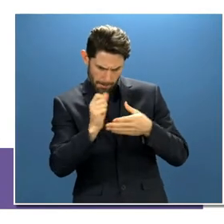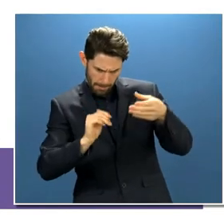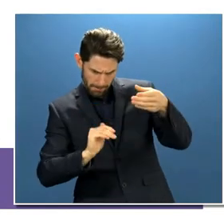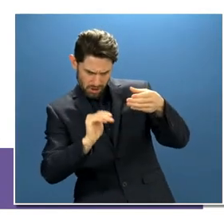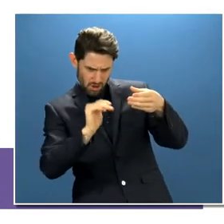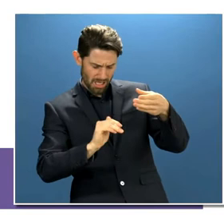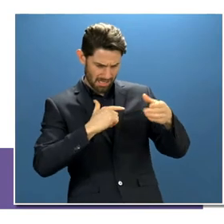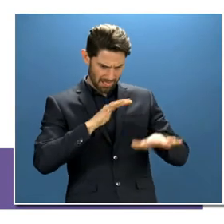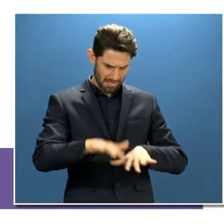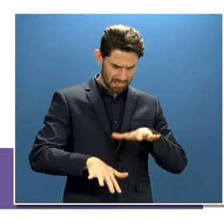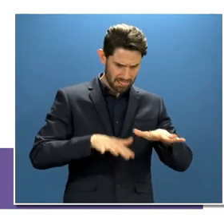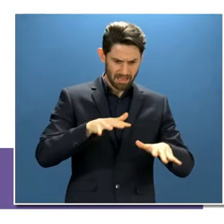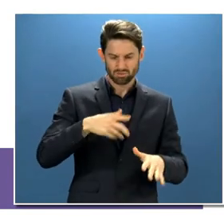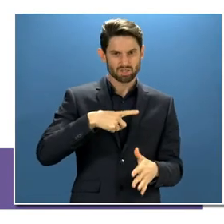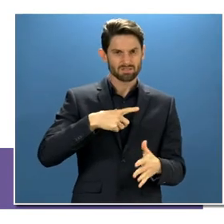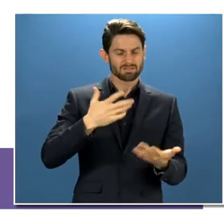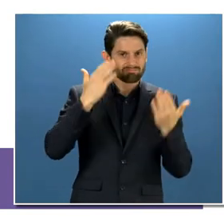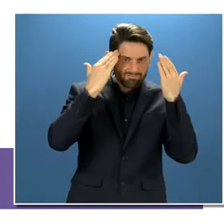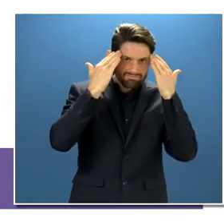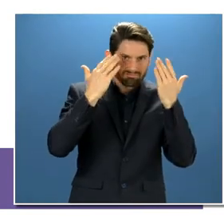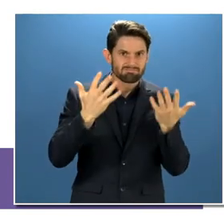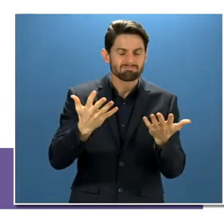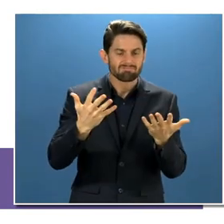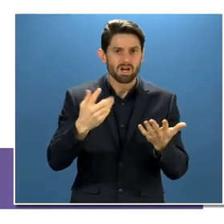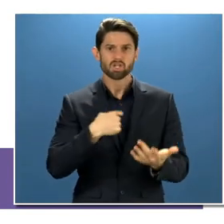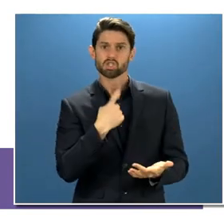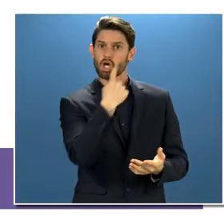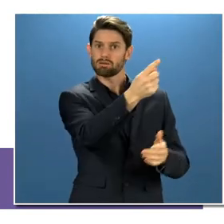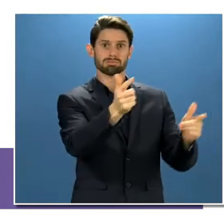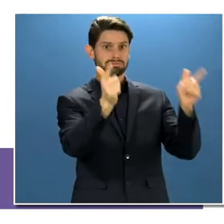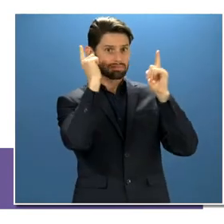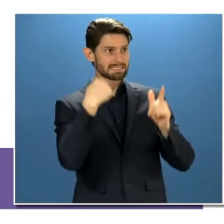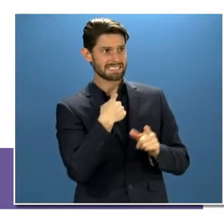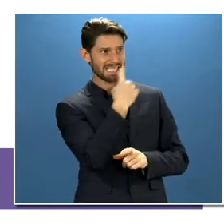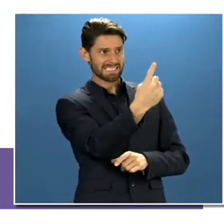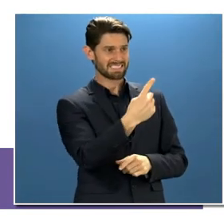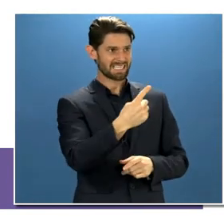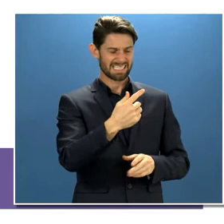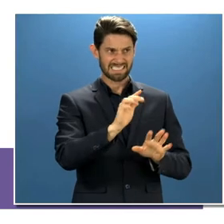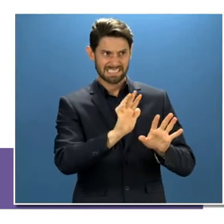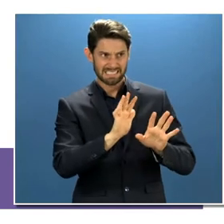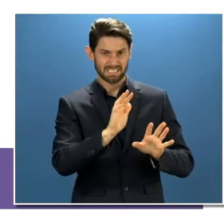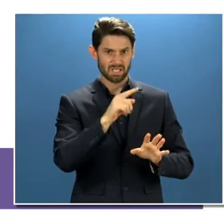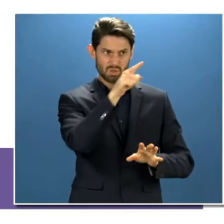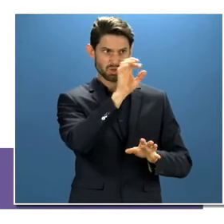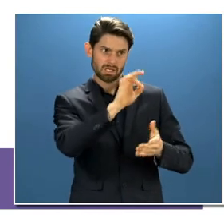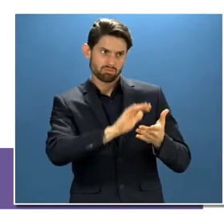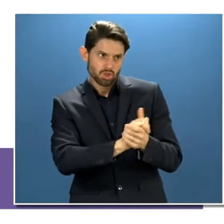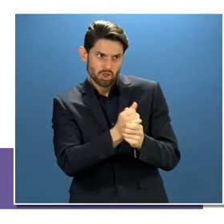good and I told the big person I said, "Look, I feel like I'm not getting appreciated by this", and they were just like,